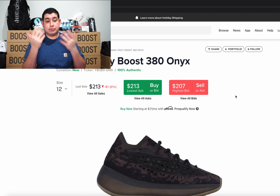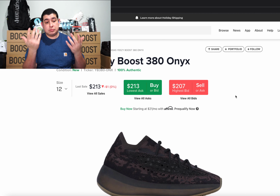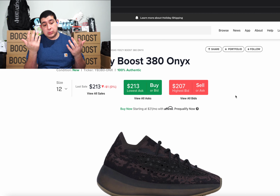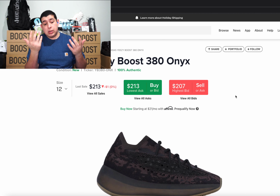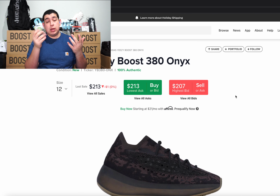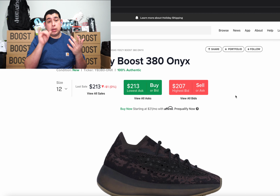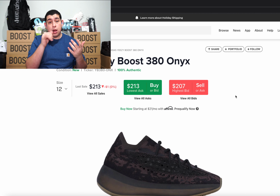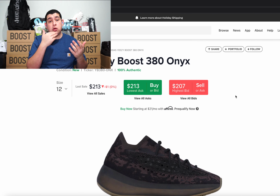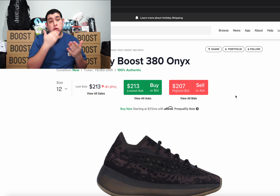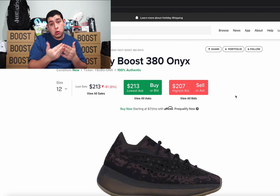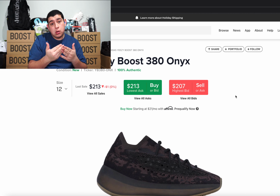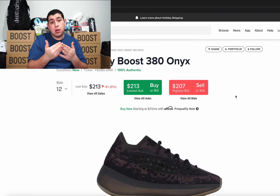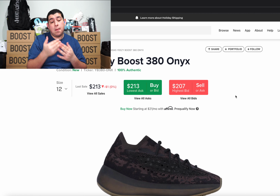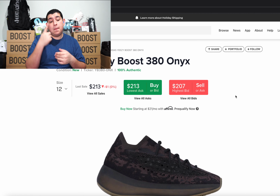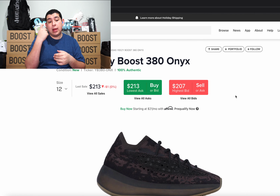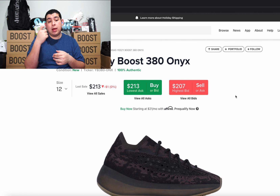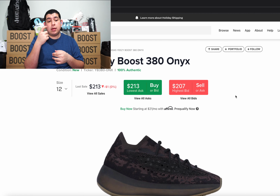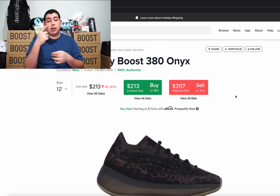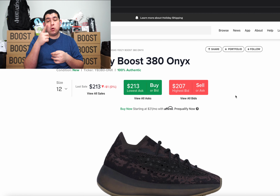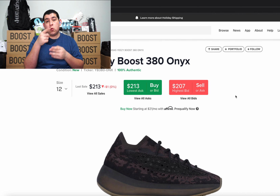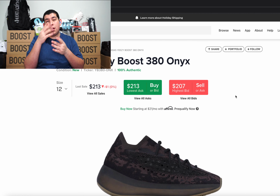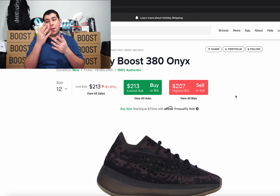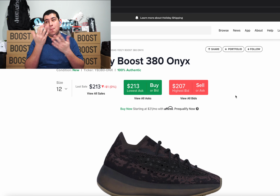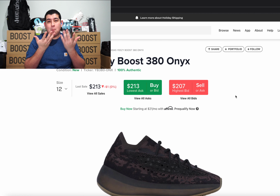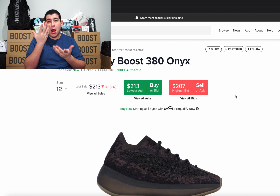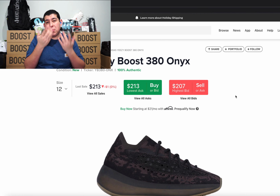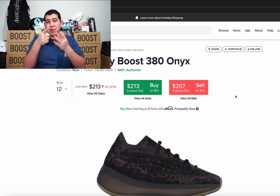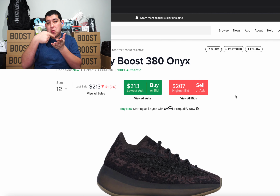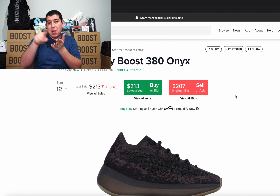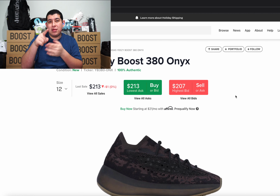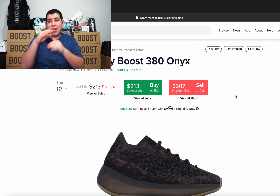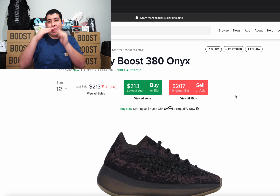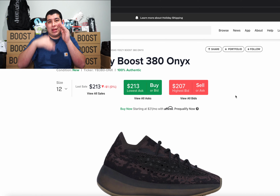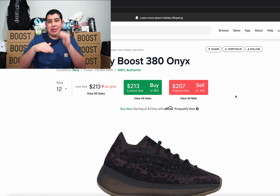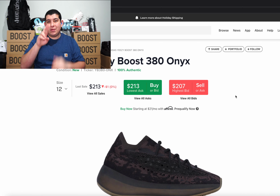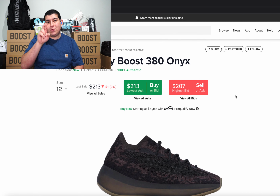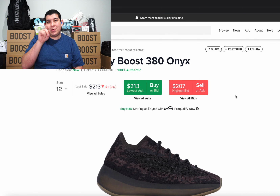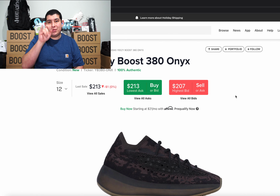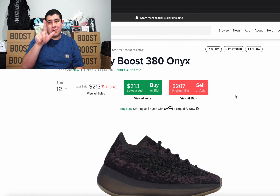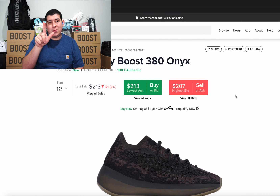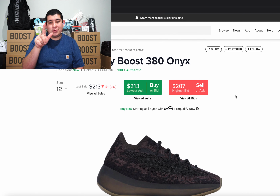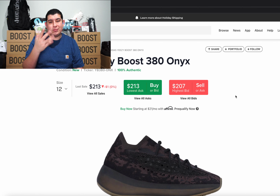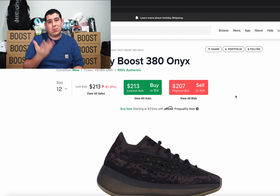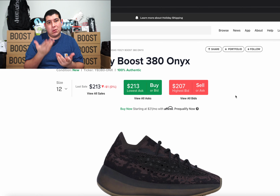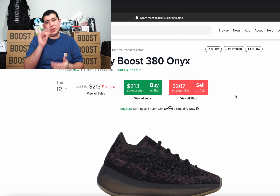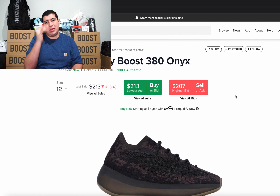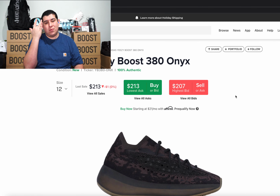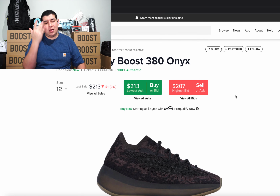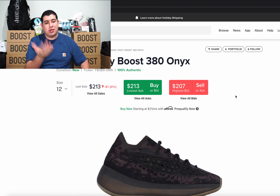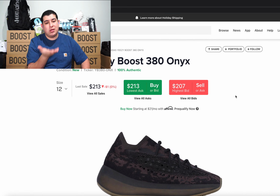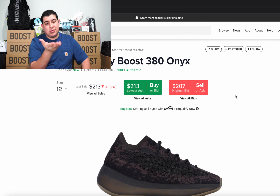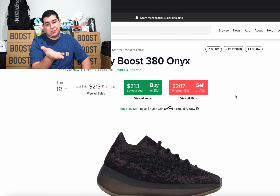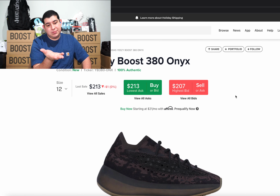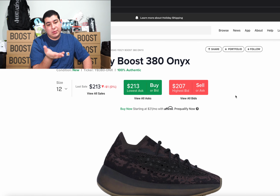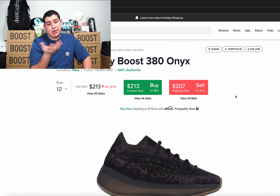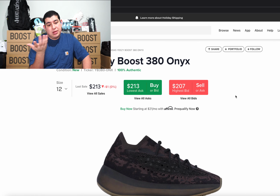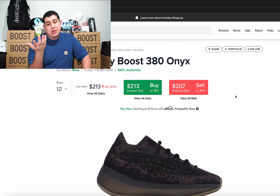That is good price because you will probably pay almost to retail price.